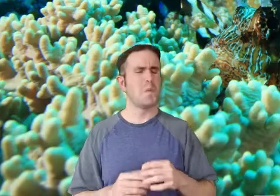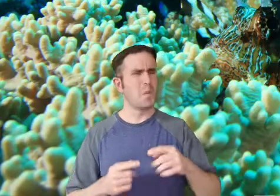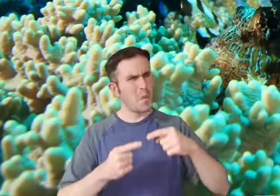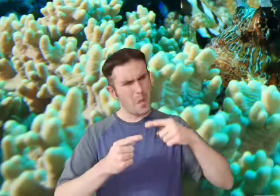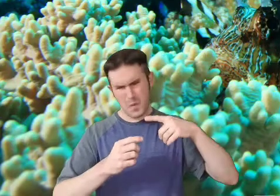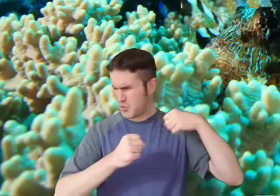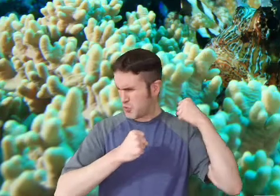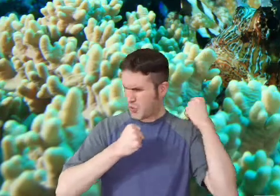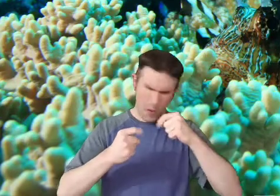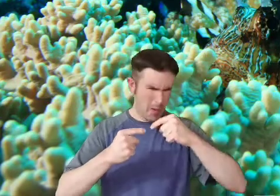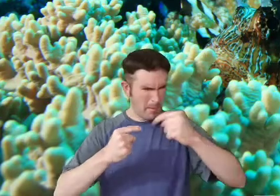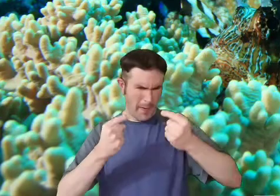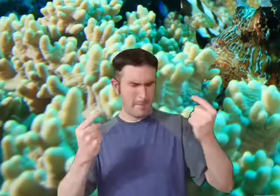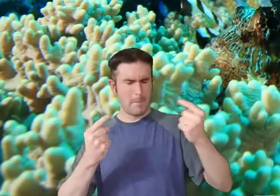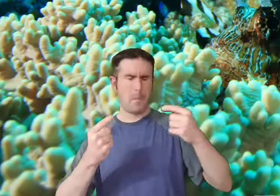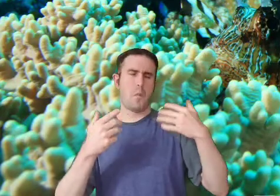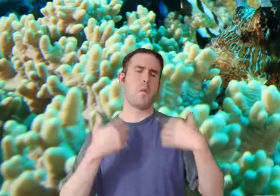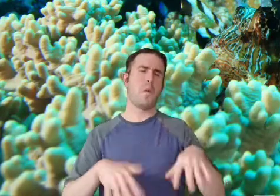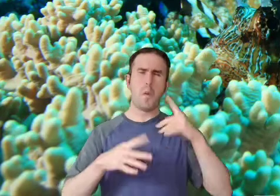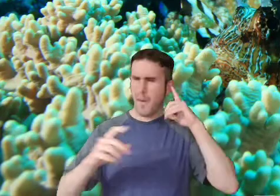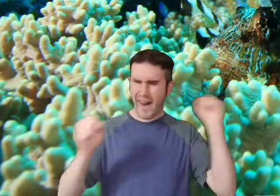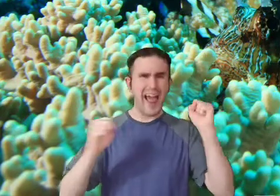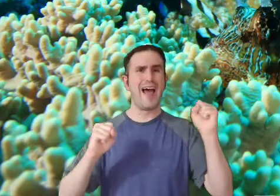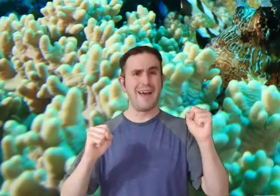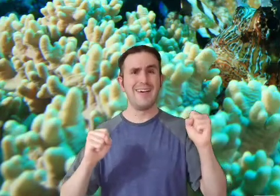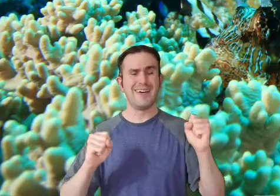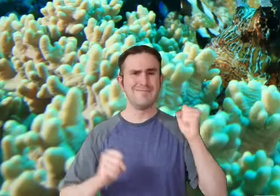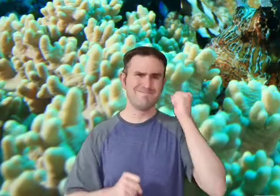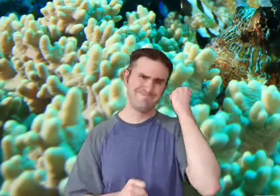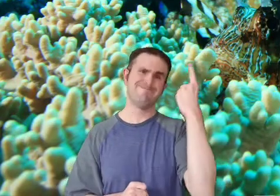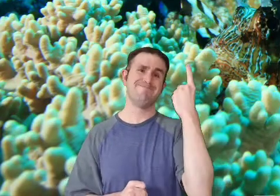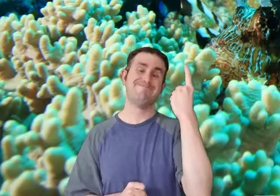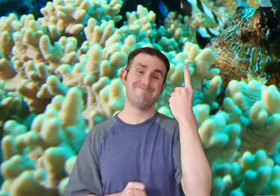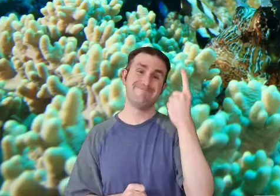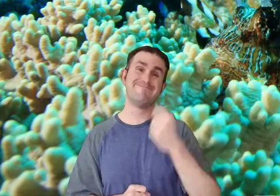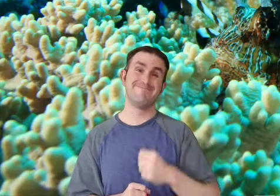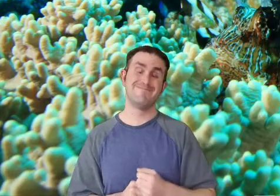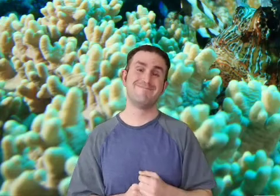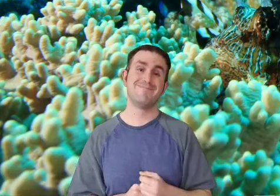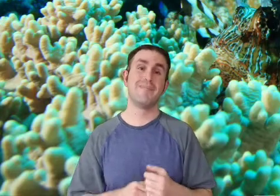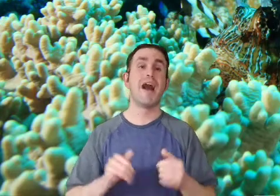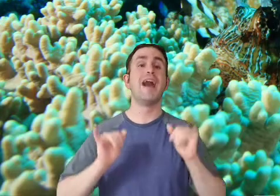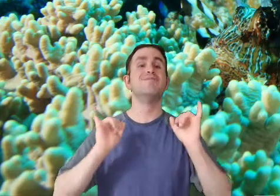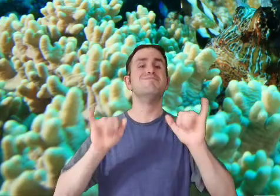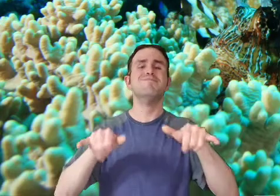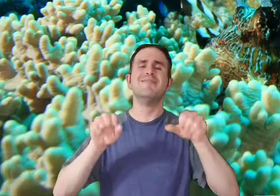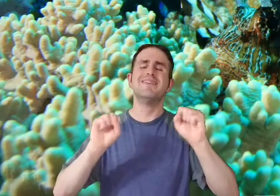stand out so strongly next to each other! But now, you can still do various tints or shades